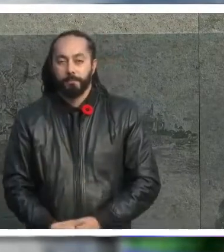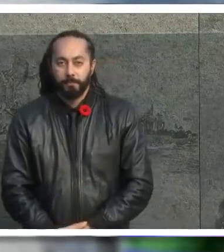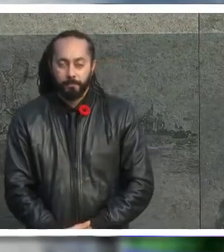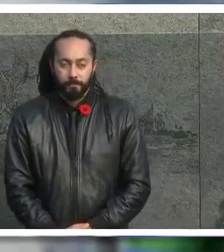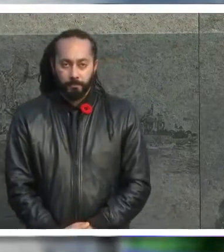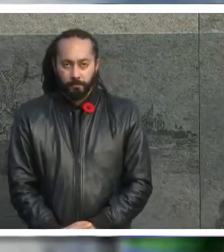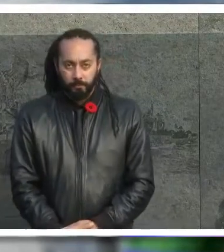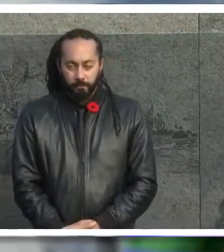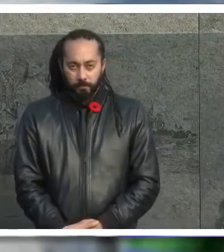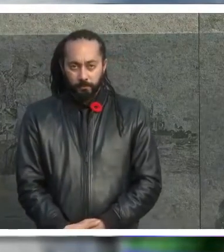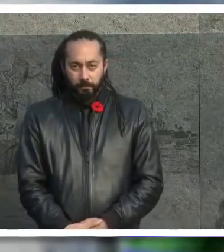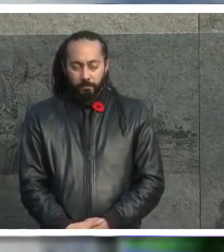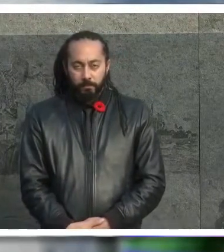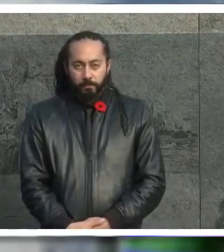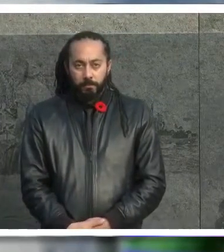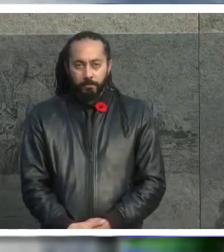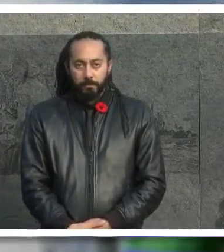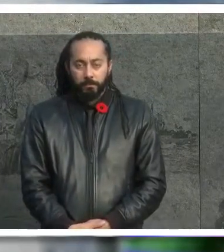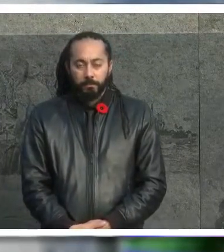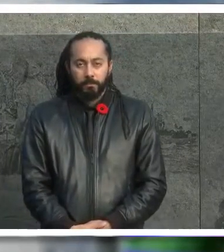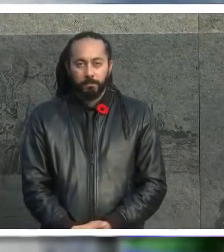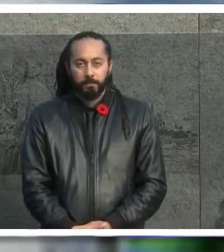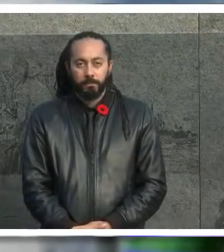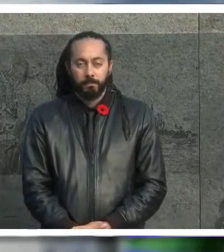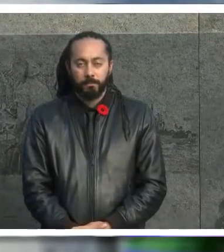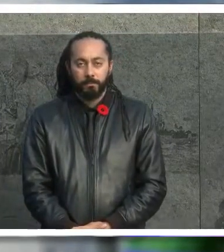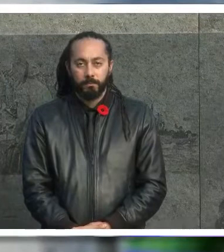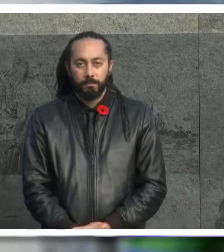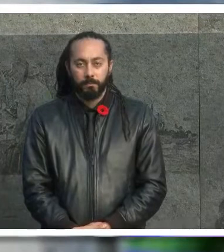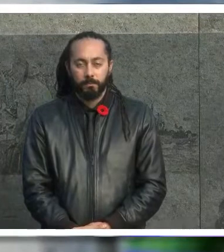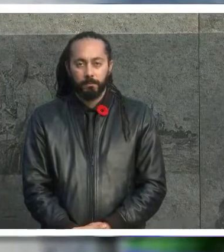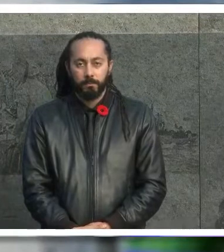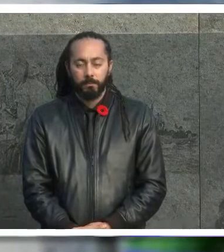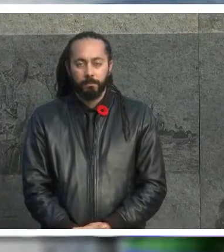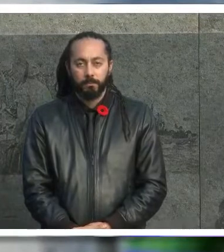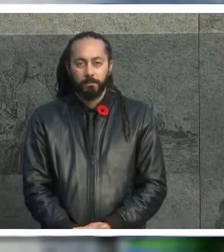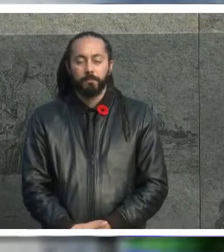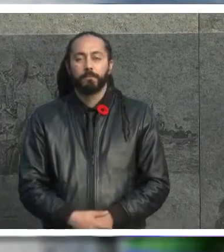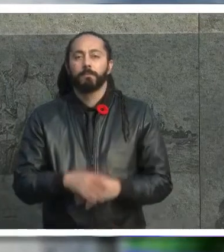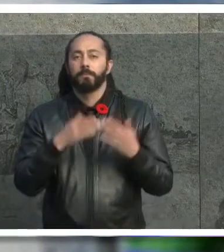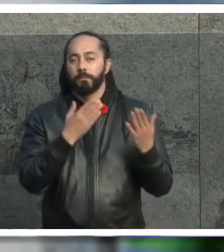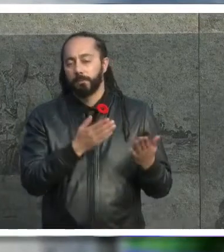and cabinet and head of Ontario Public Service. (Speaks French)